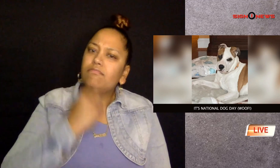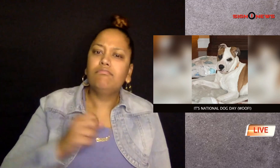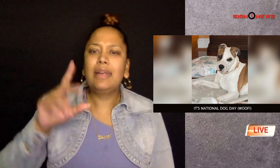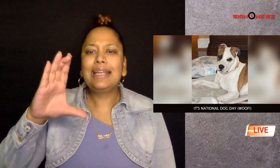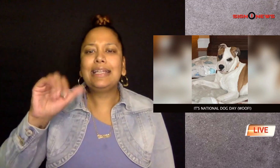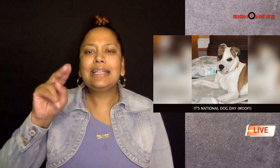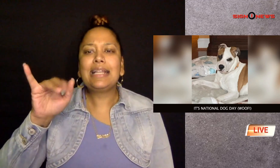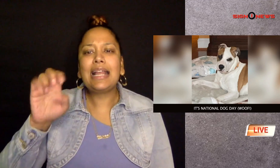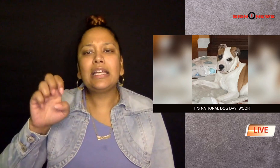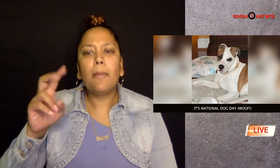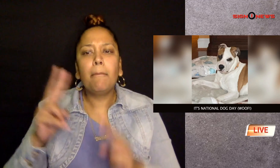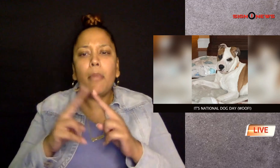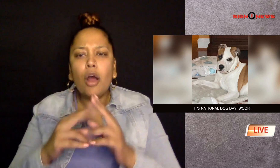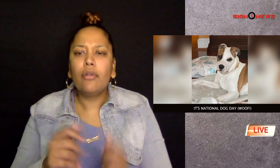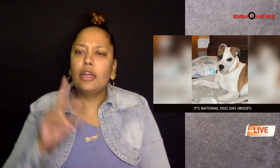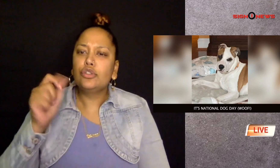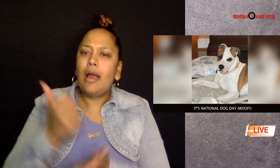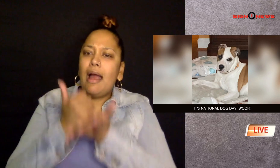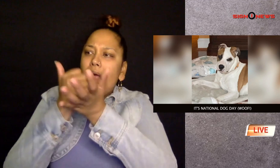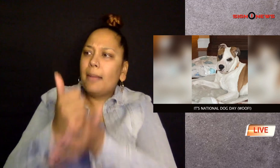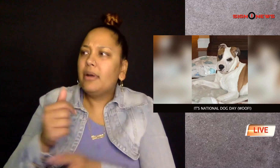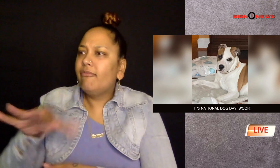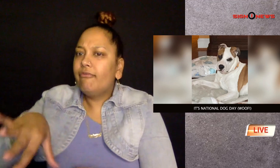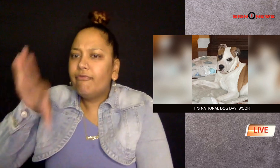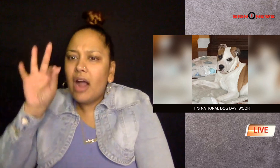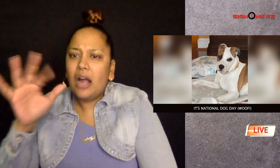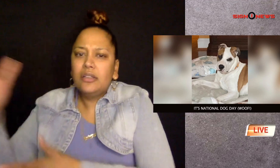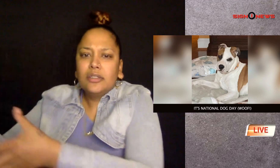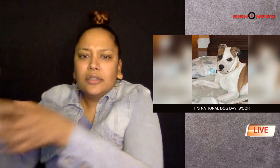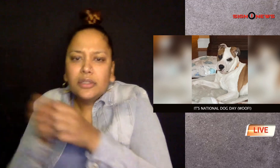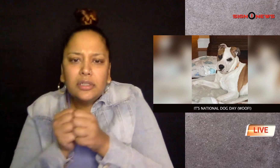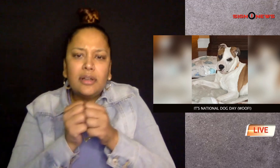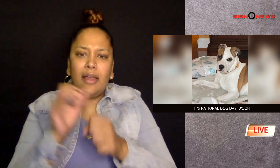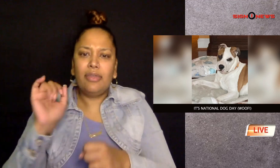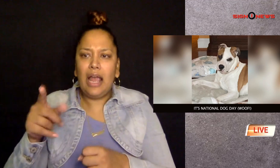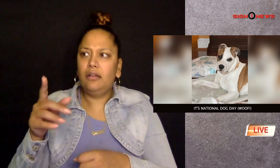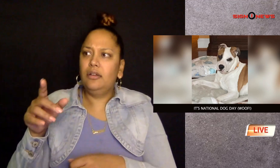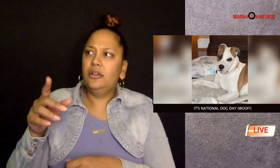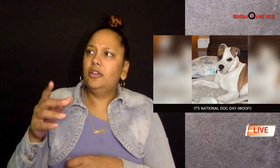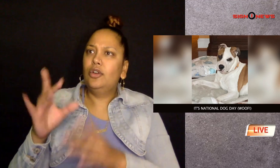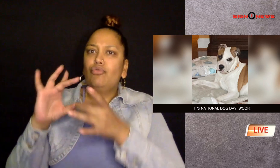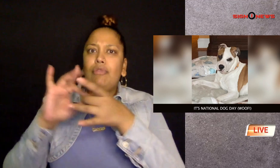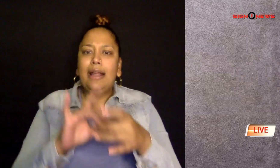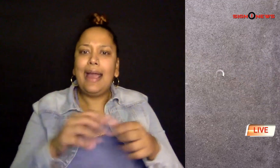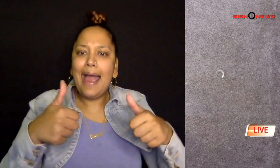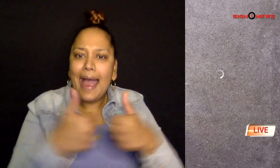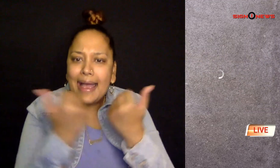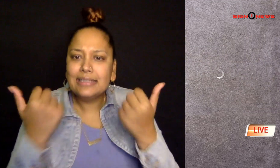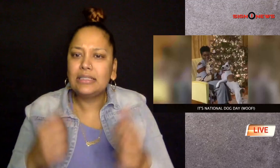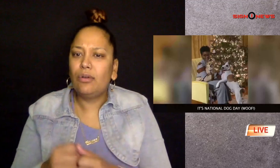law enforcement canine partners dogs that help find and rescue victims of accidents or